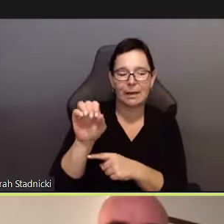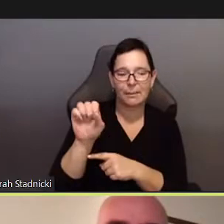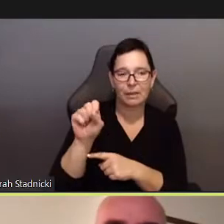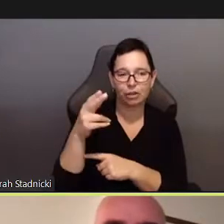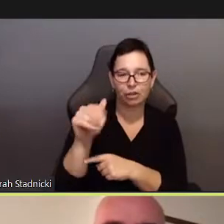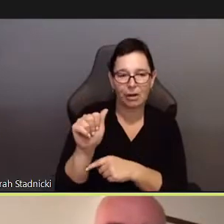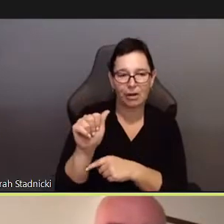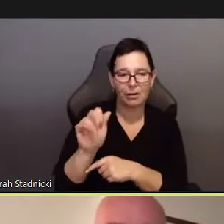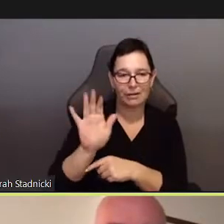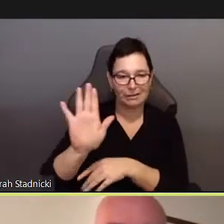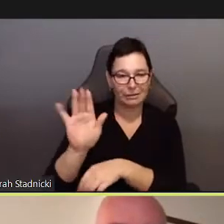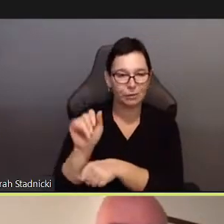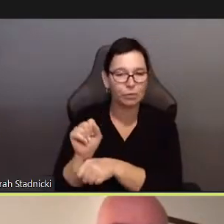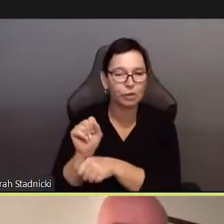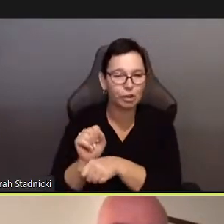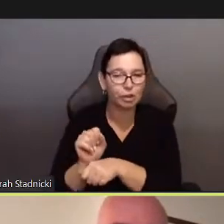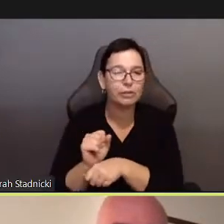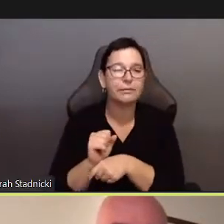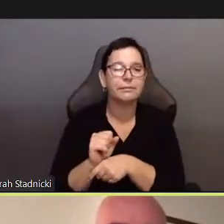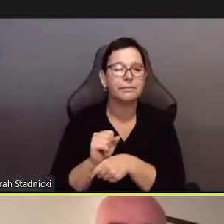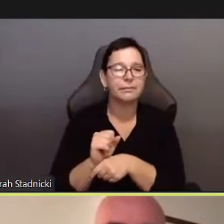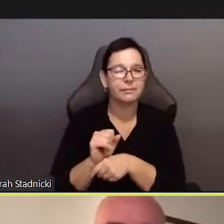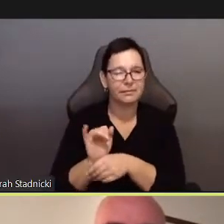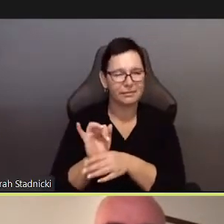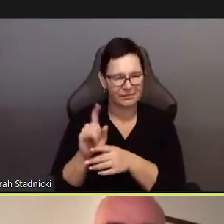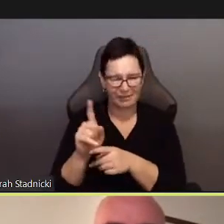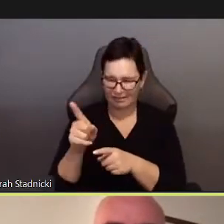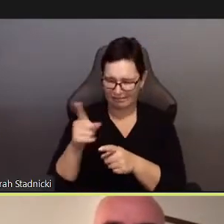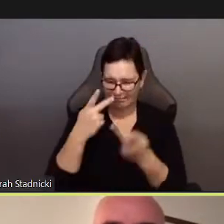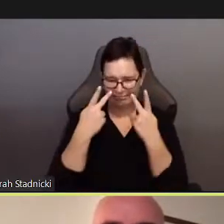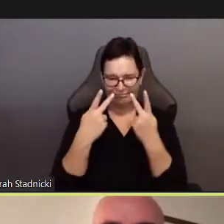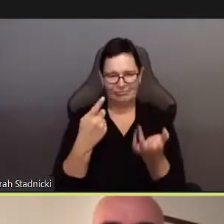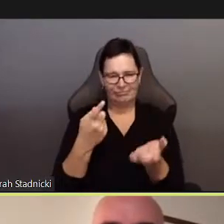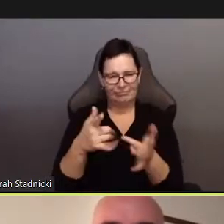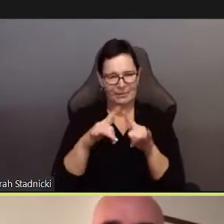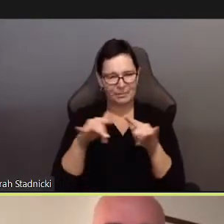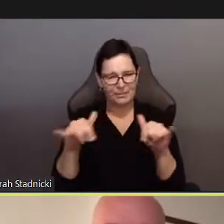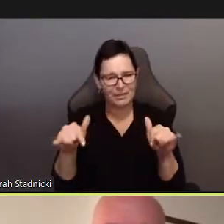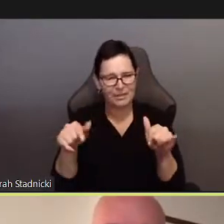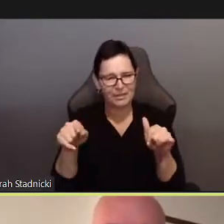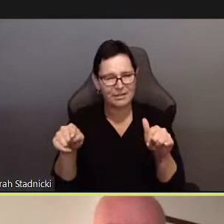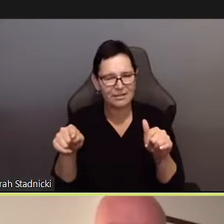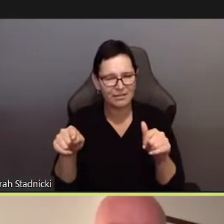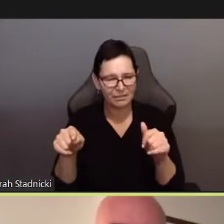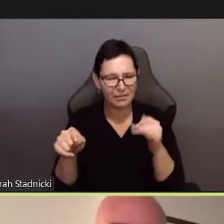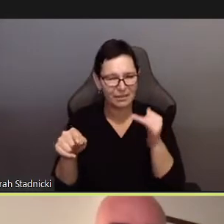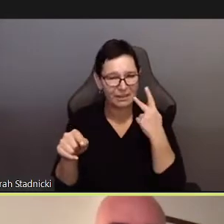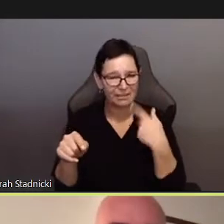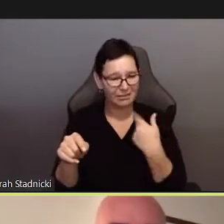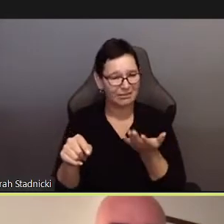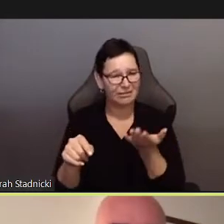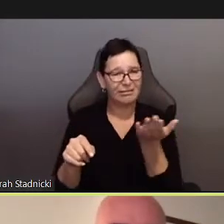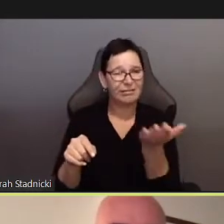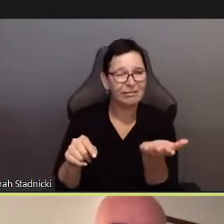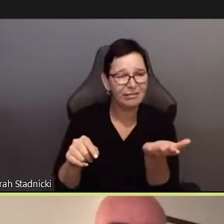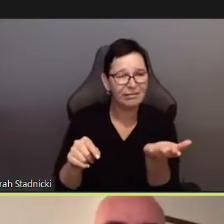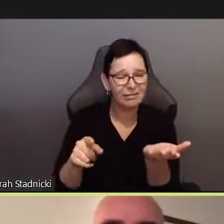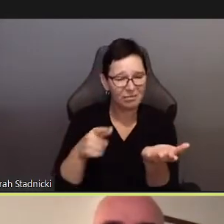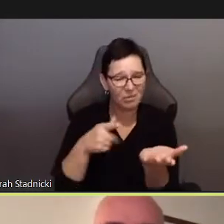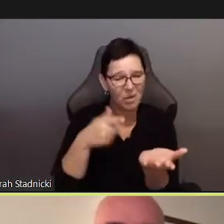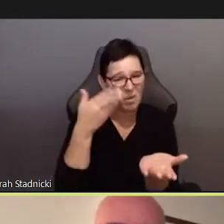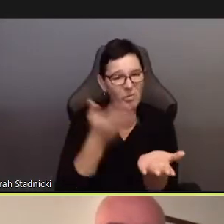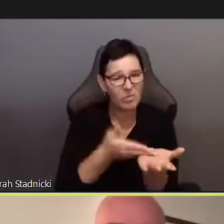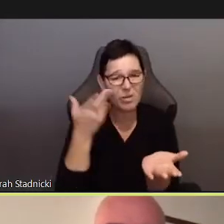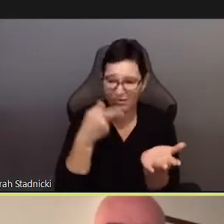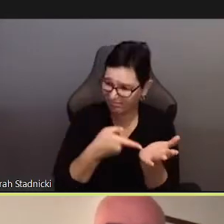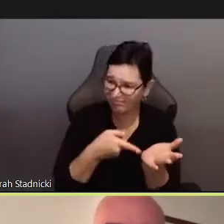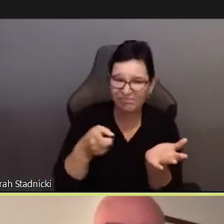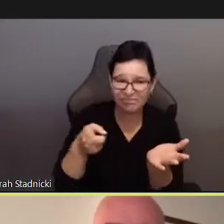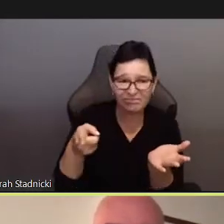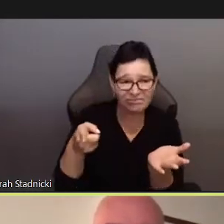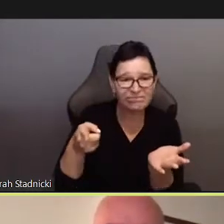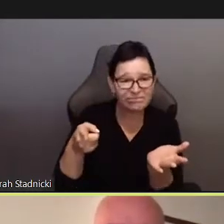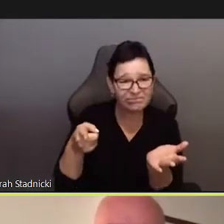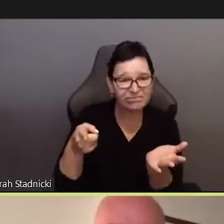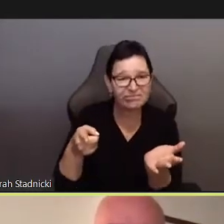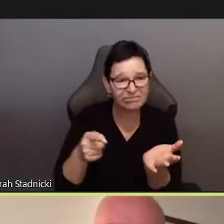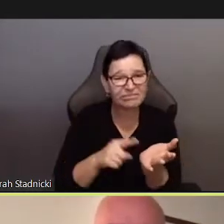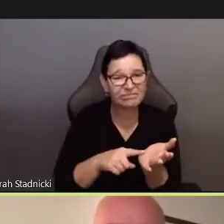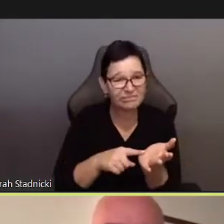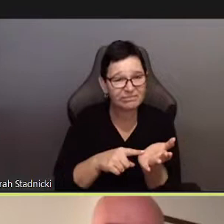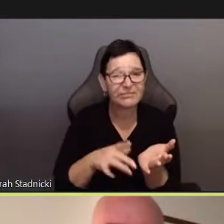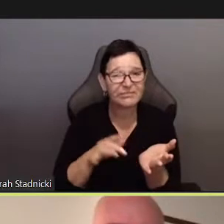that present this hypothesis.